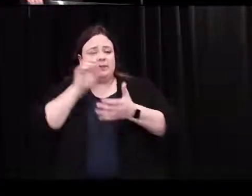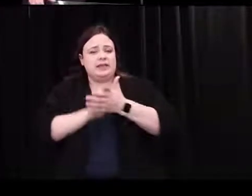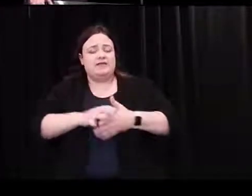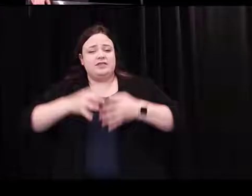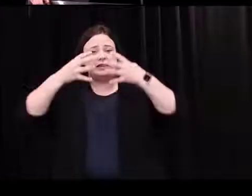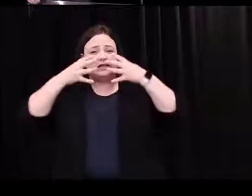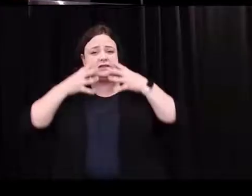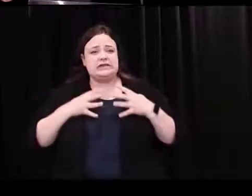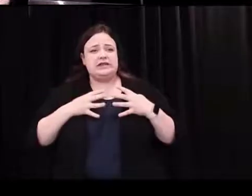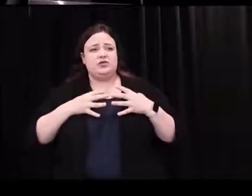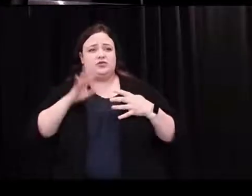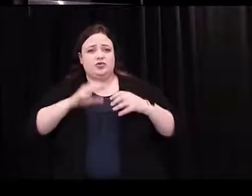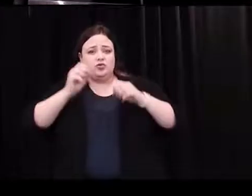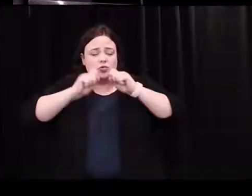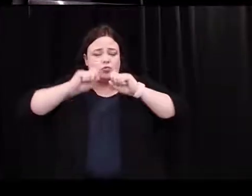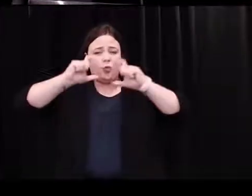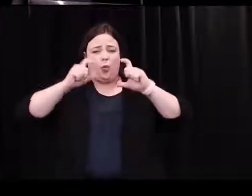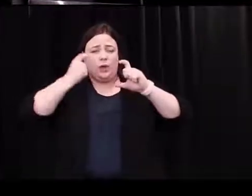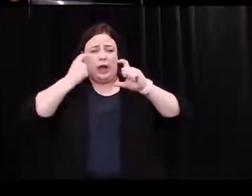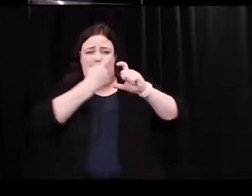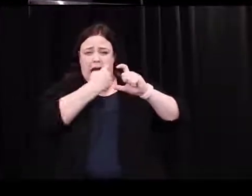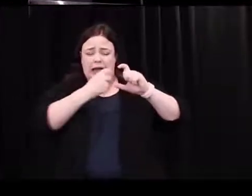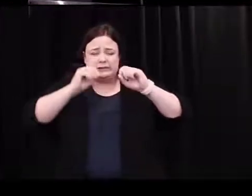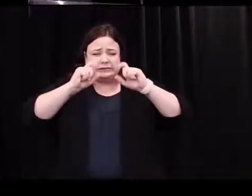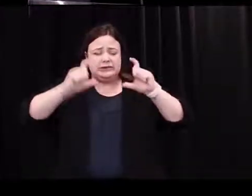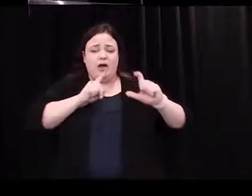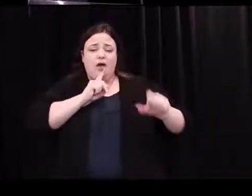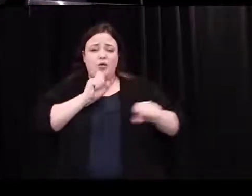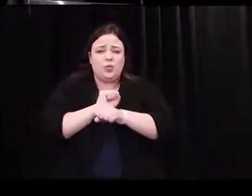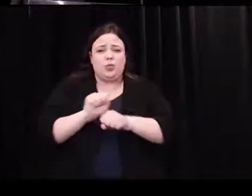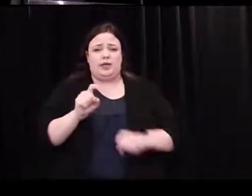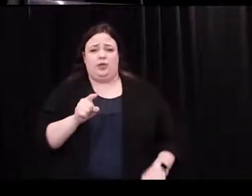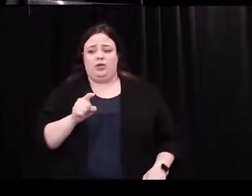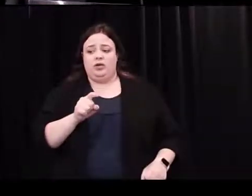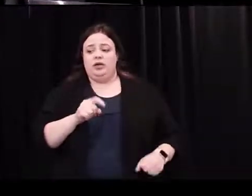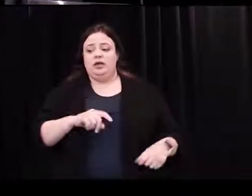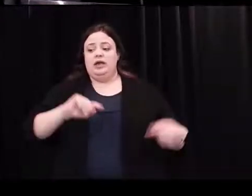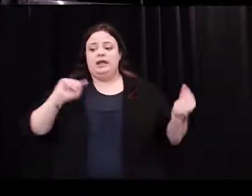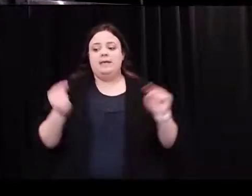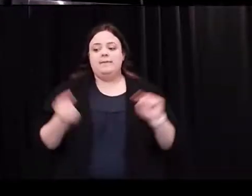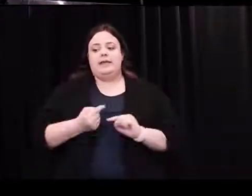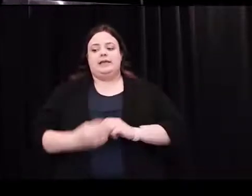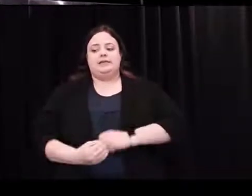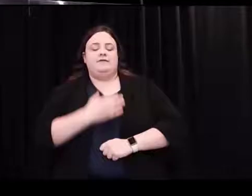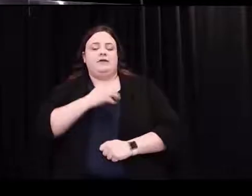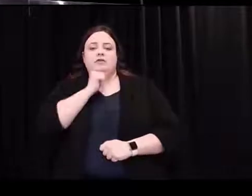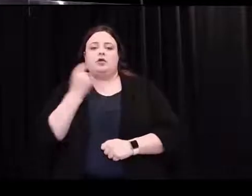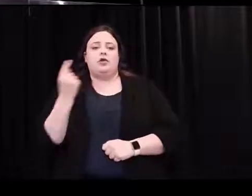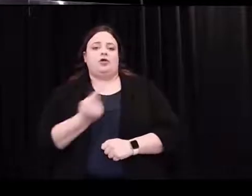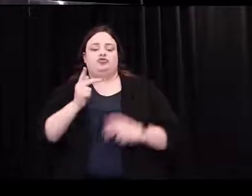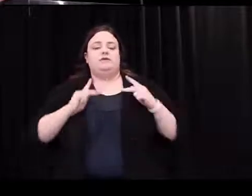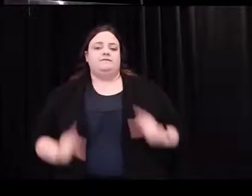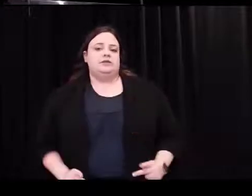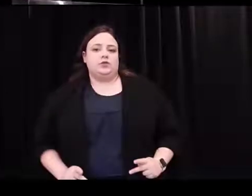eyes are real, and then underneath that uh pain pain's effects are not just physical.